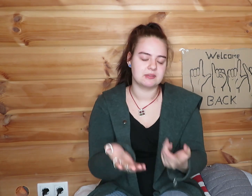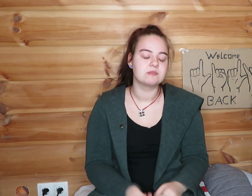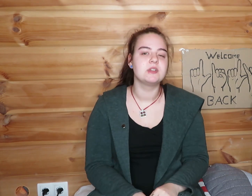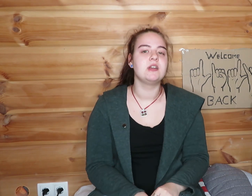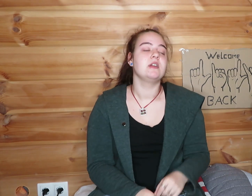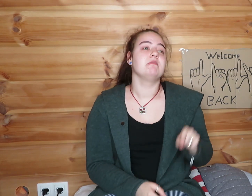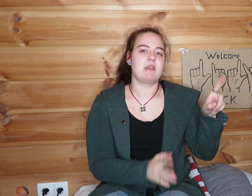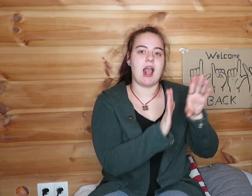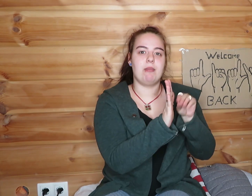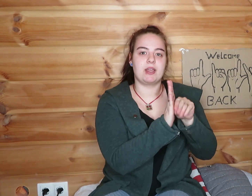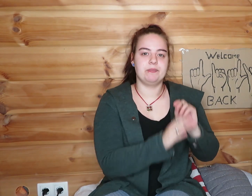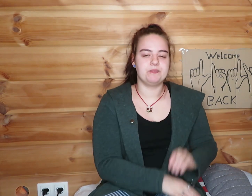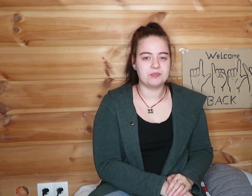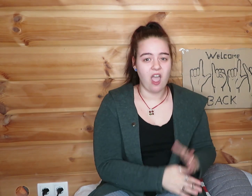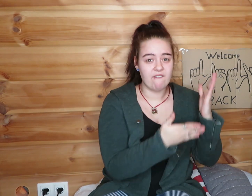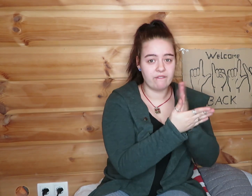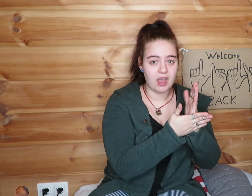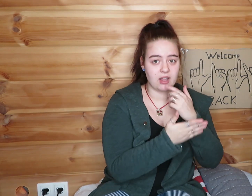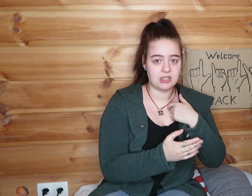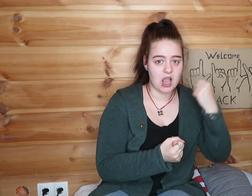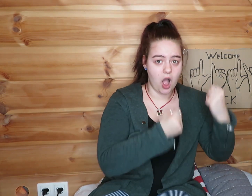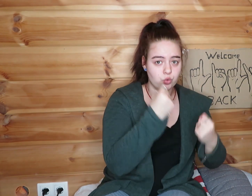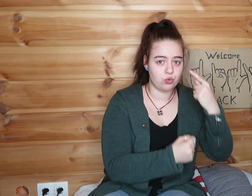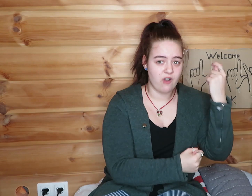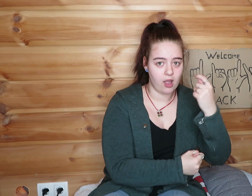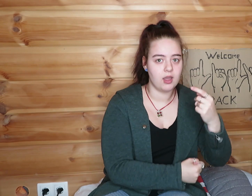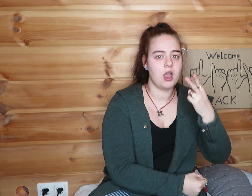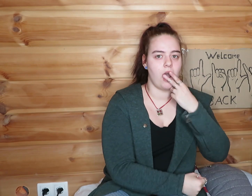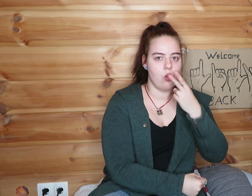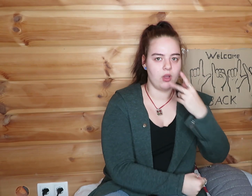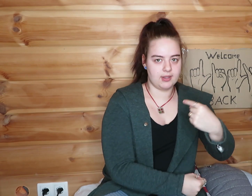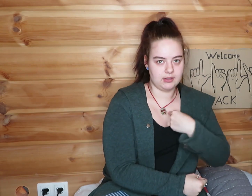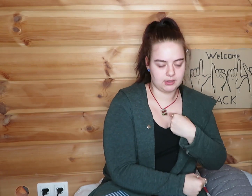For spoken language I´ll use SimCom. WHILE - I- AM - DRIVING -THE- CAR- I-AM- SMOKING -A- CIGARETTE.